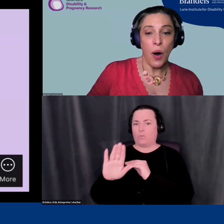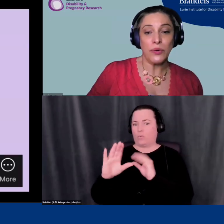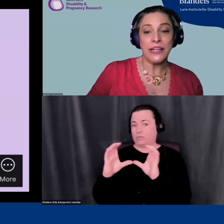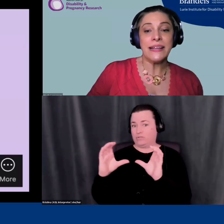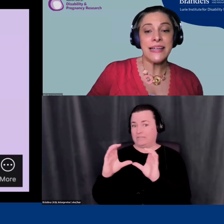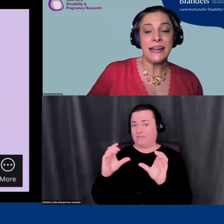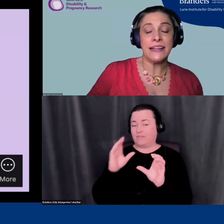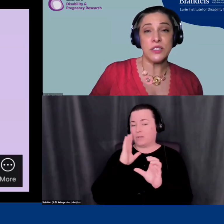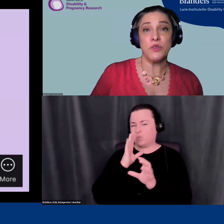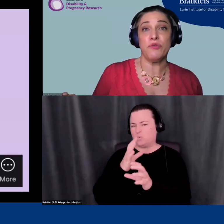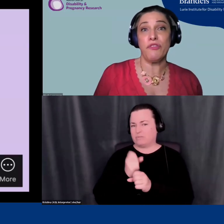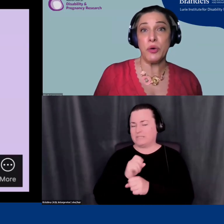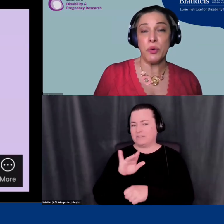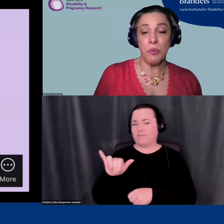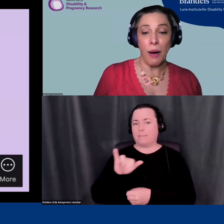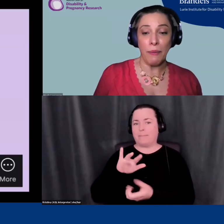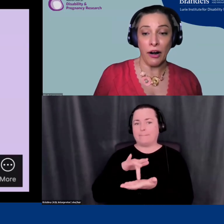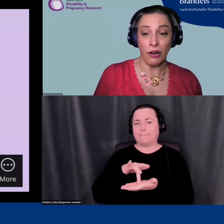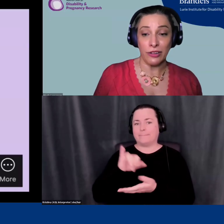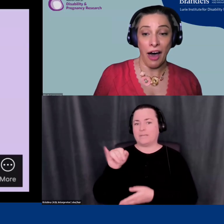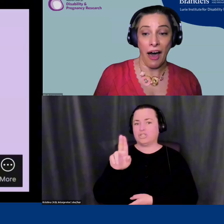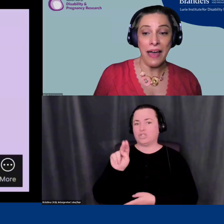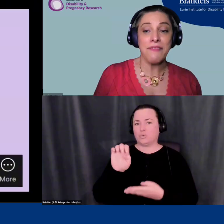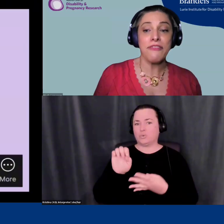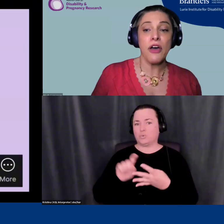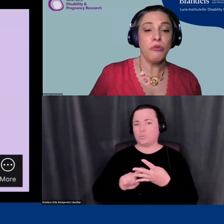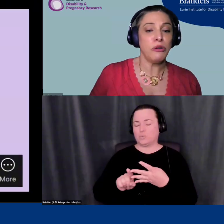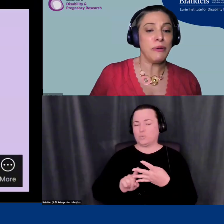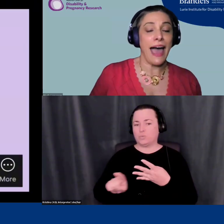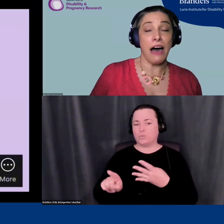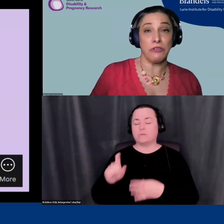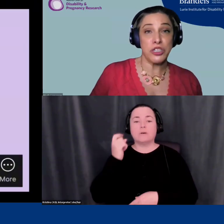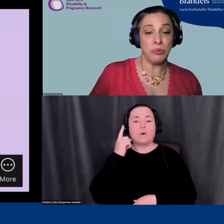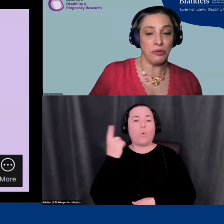Only attendees who view the webinar live will be eligible